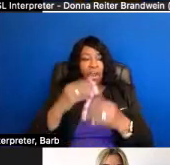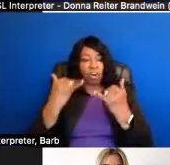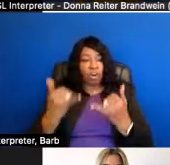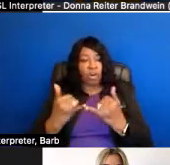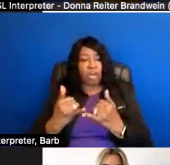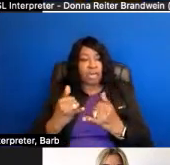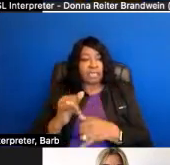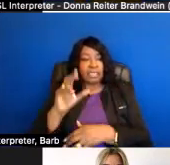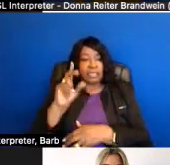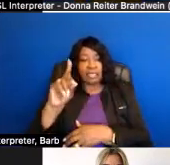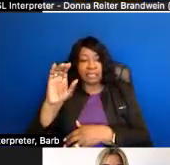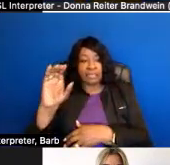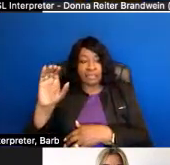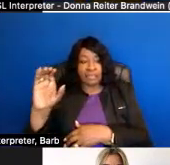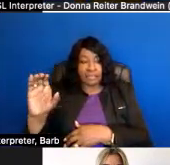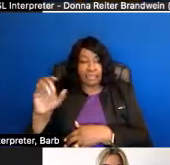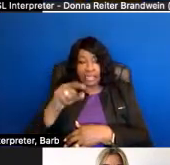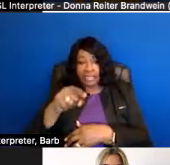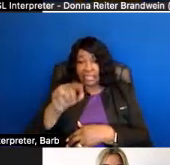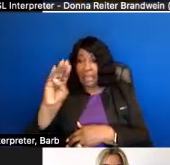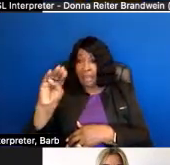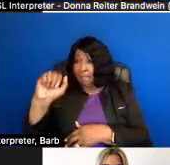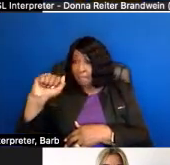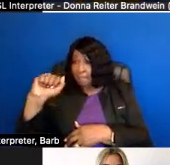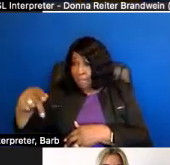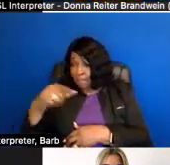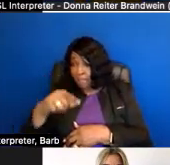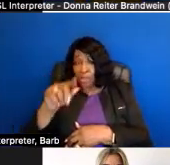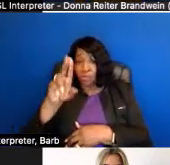And here is a map of the U.S. disability cultural centers